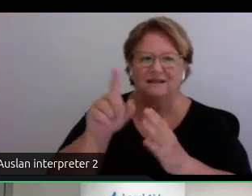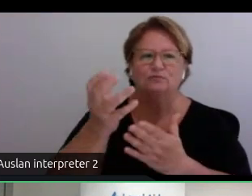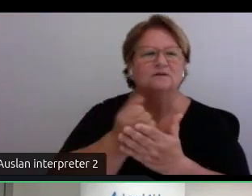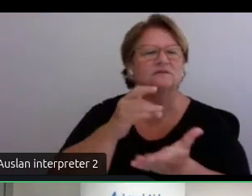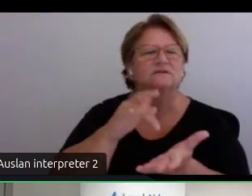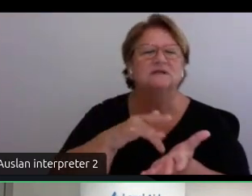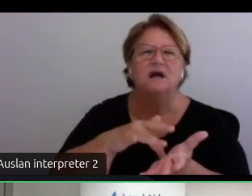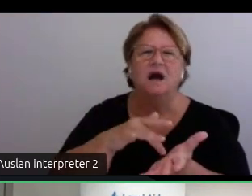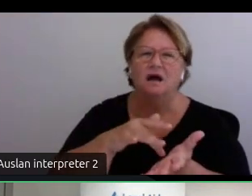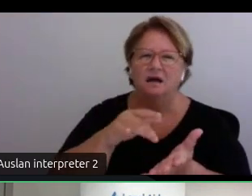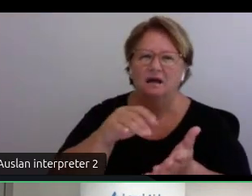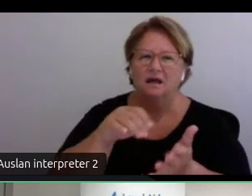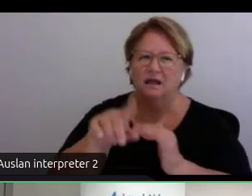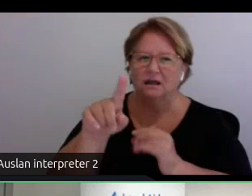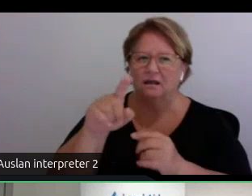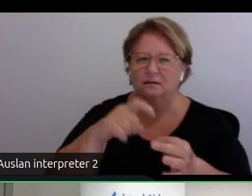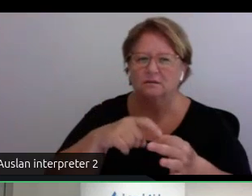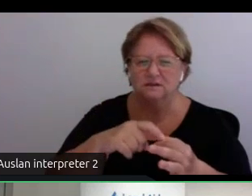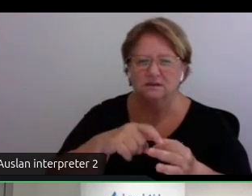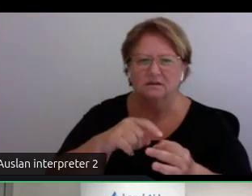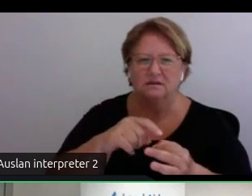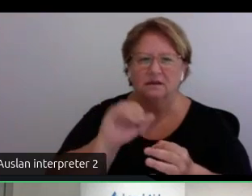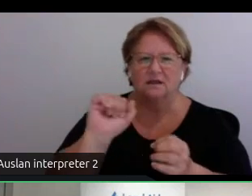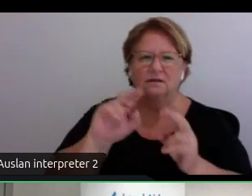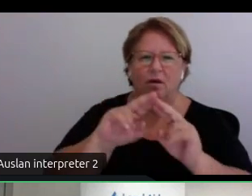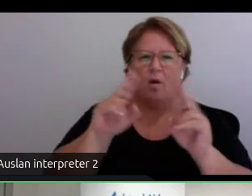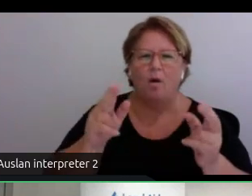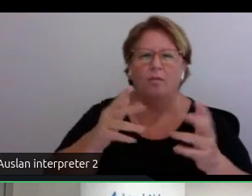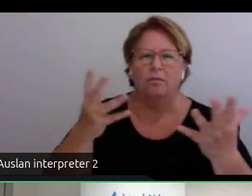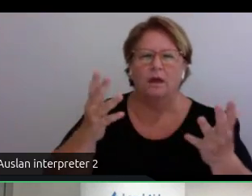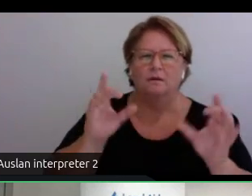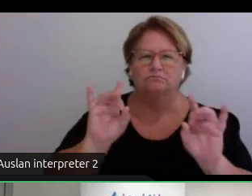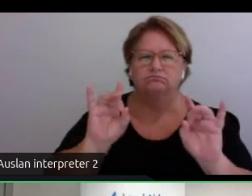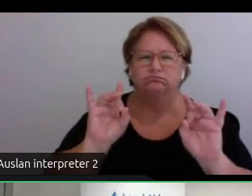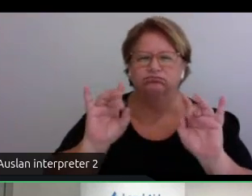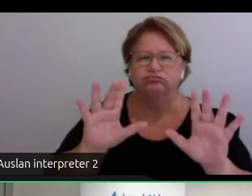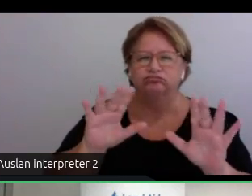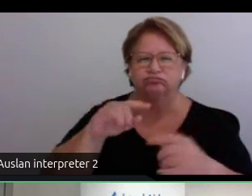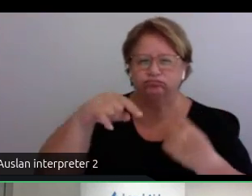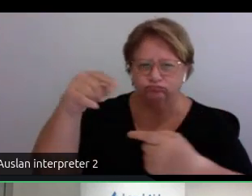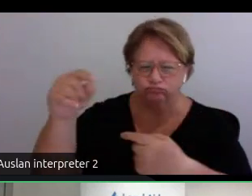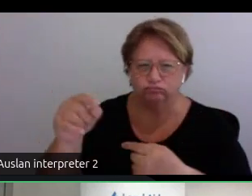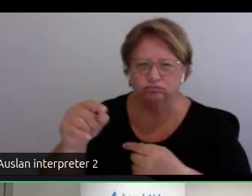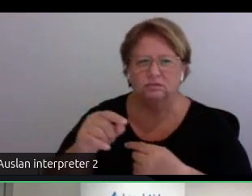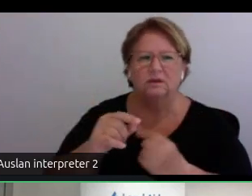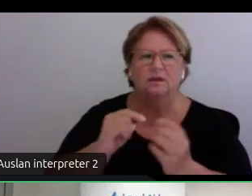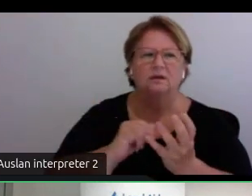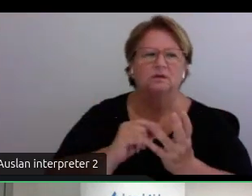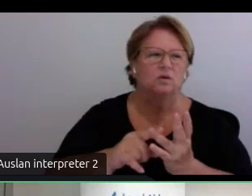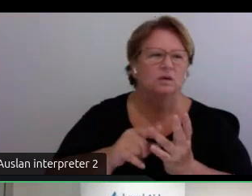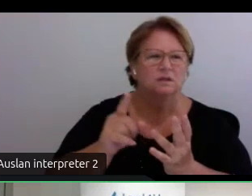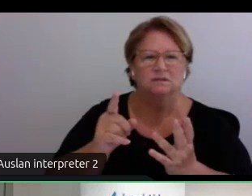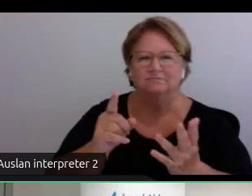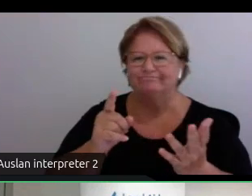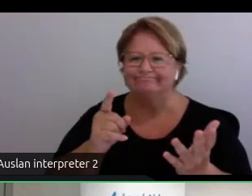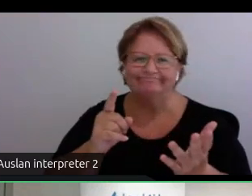Queensland after um his home had been massively damaged by the cyclone and so much so they